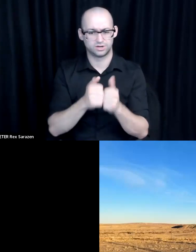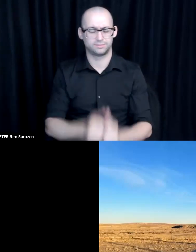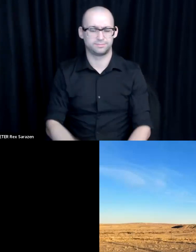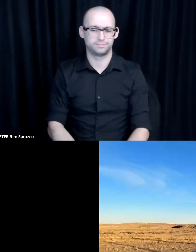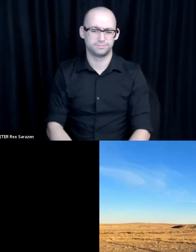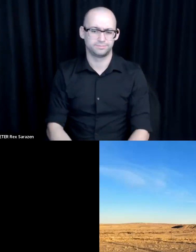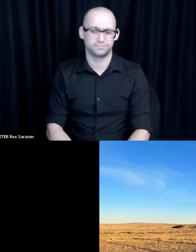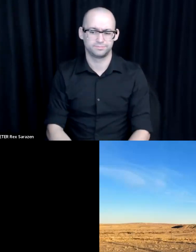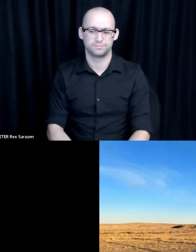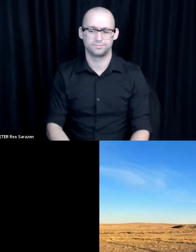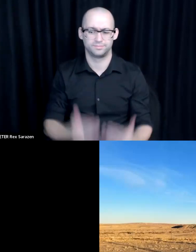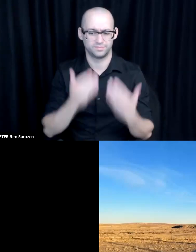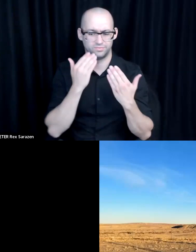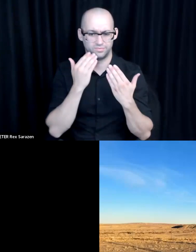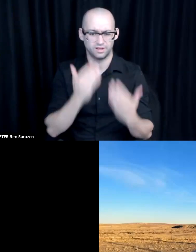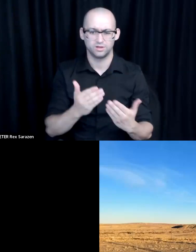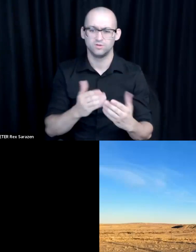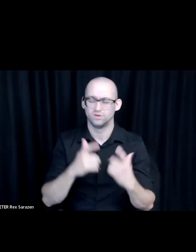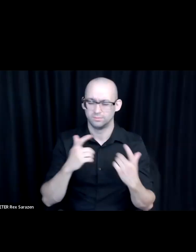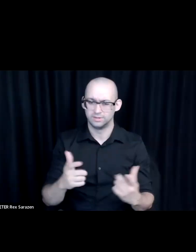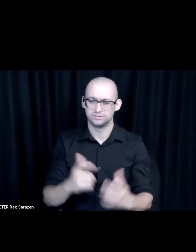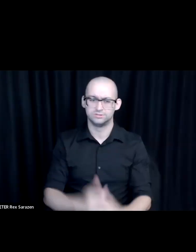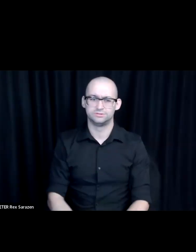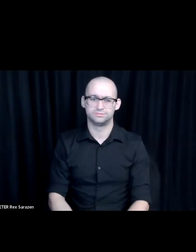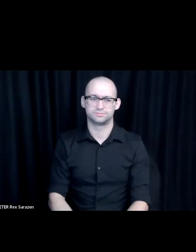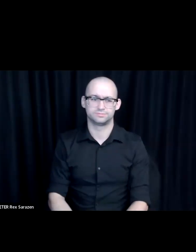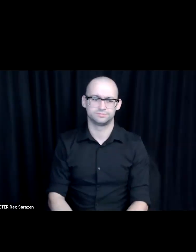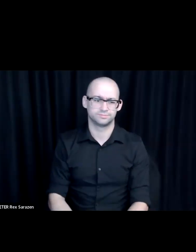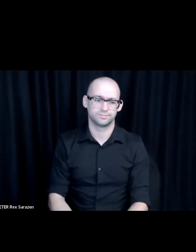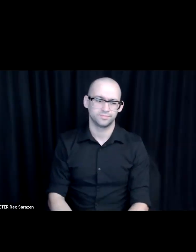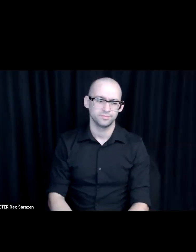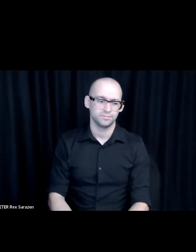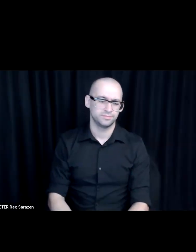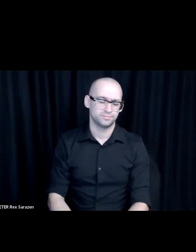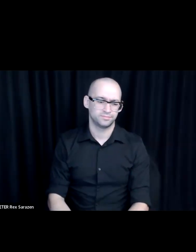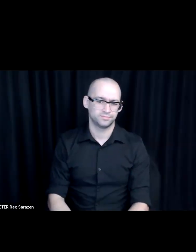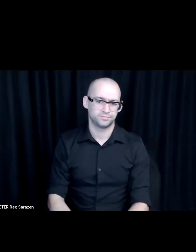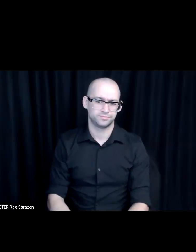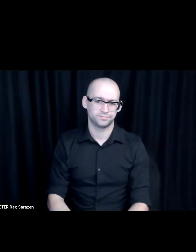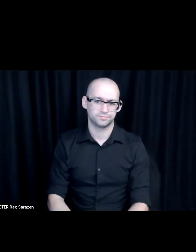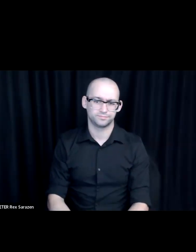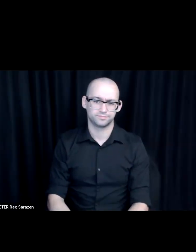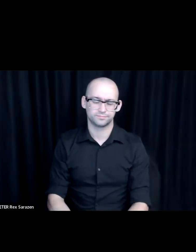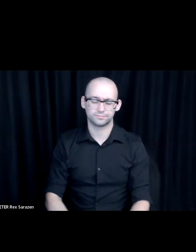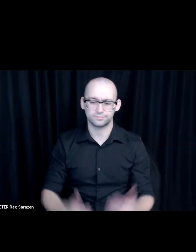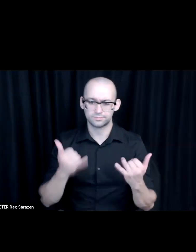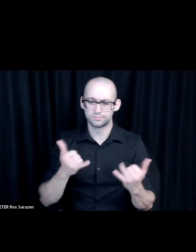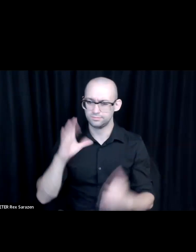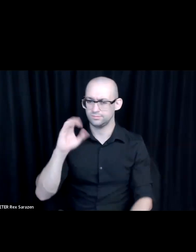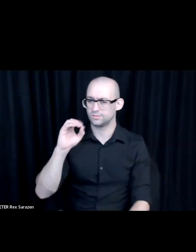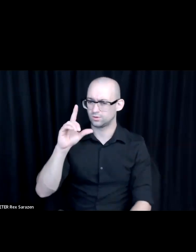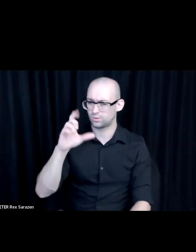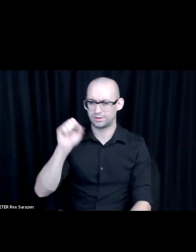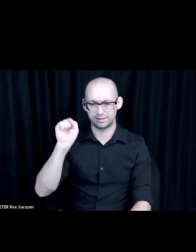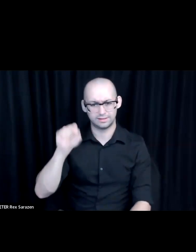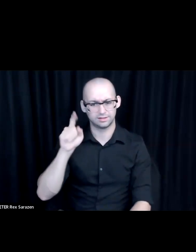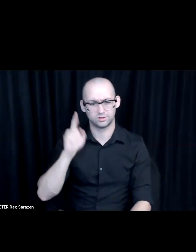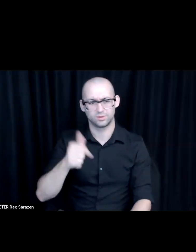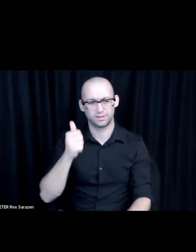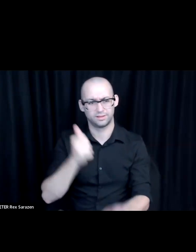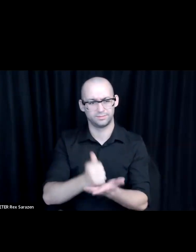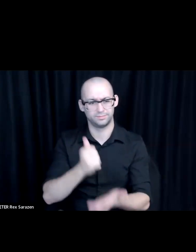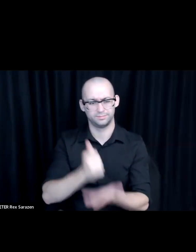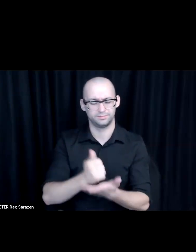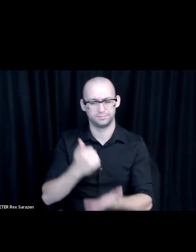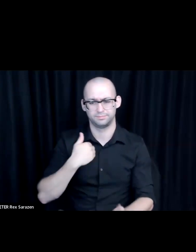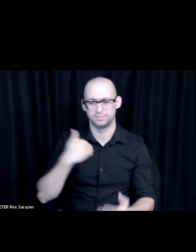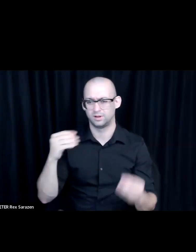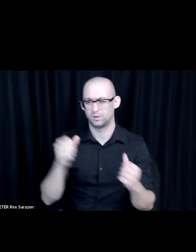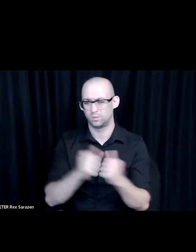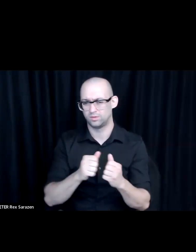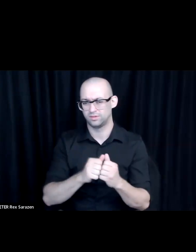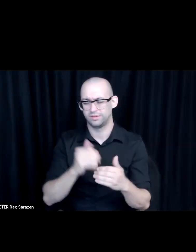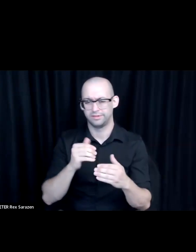Thank you so much. Now, Cole, Can you help me with the order of the next speaker? I think